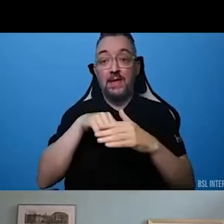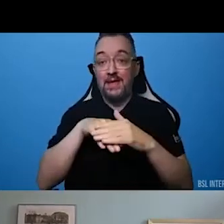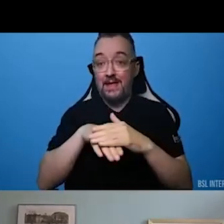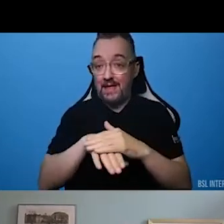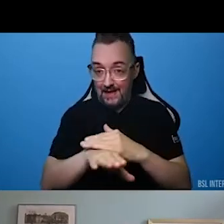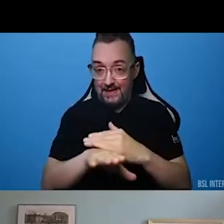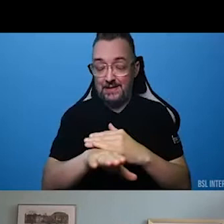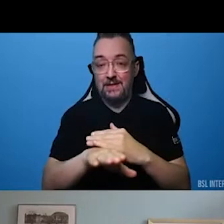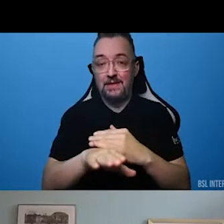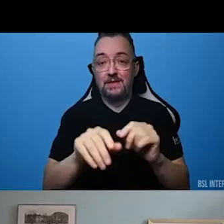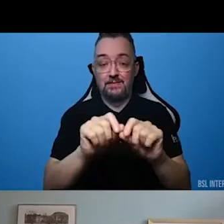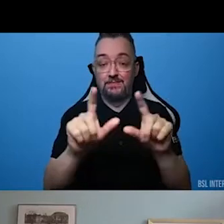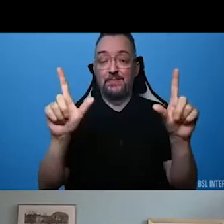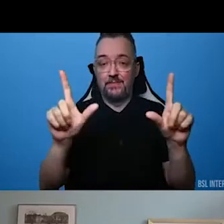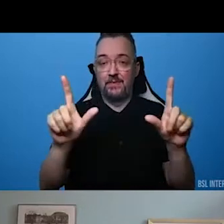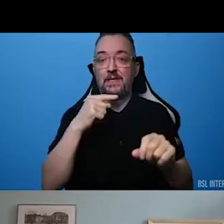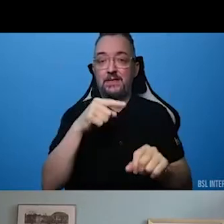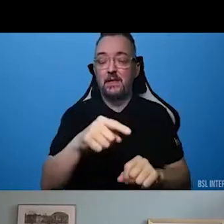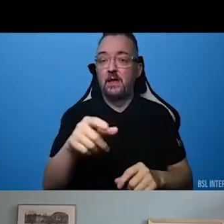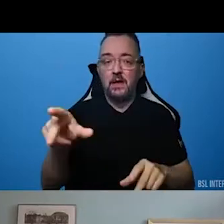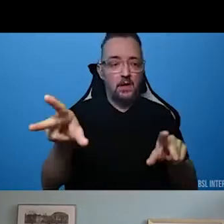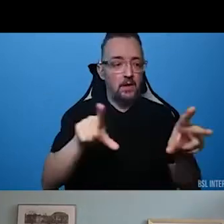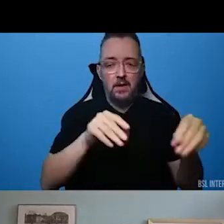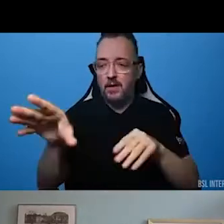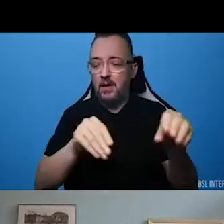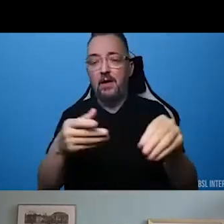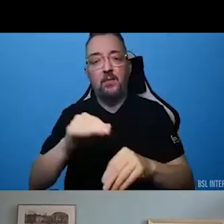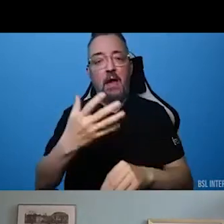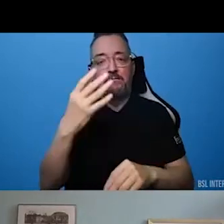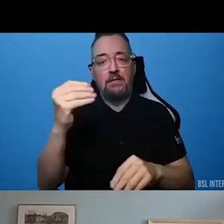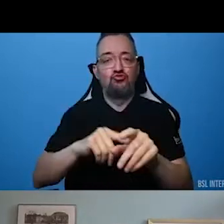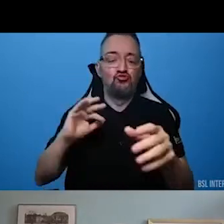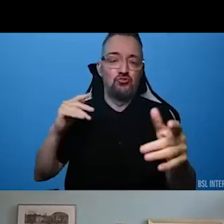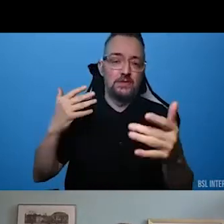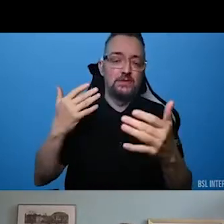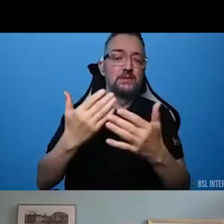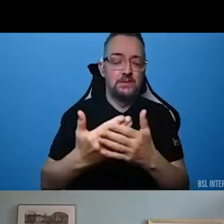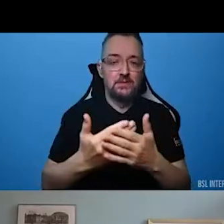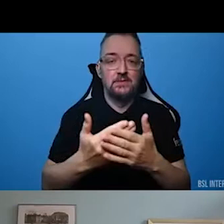and notes that the artifacts are drawn from I quote 'the last 500 years' of successful Scottish design.